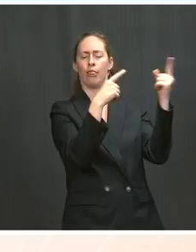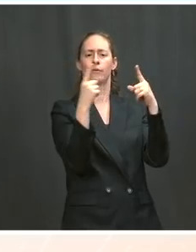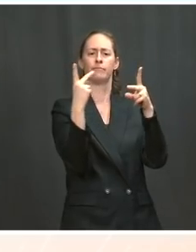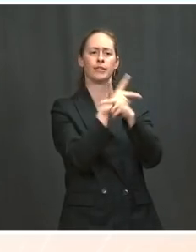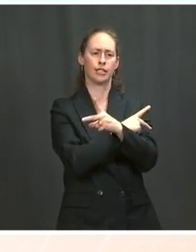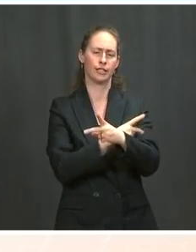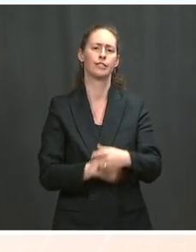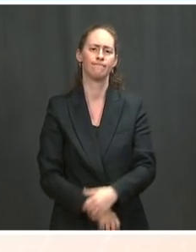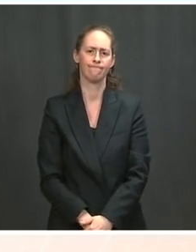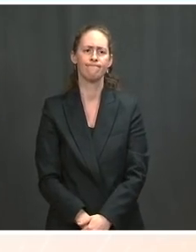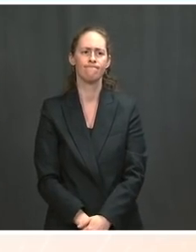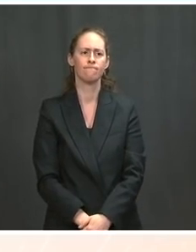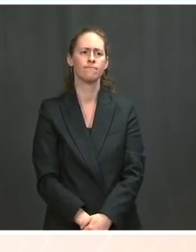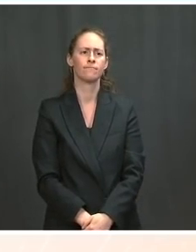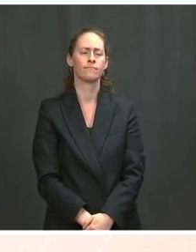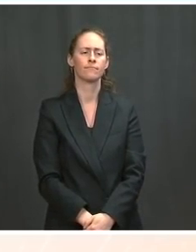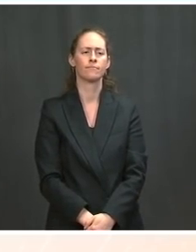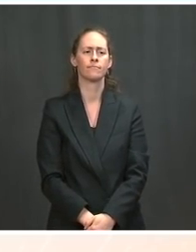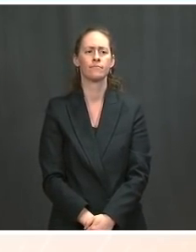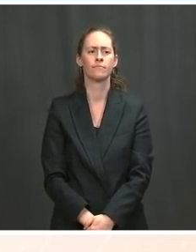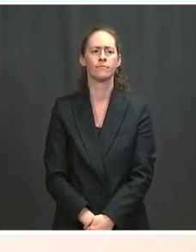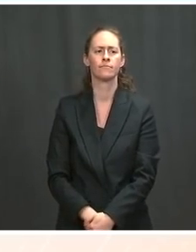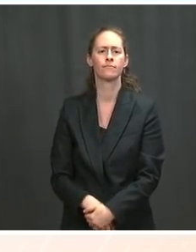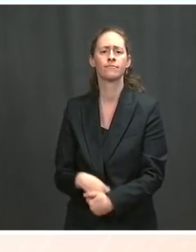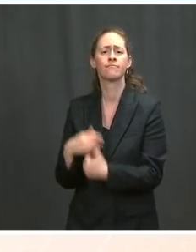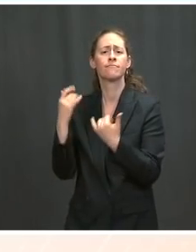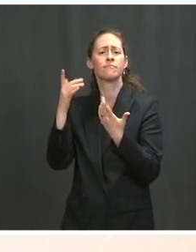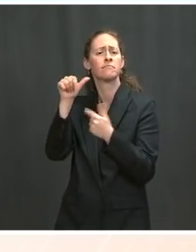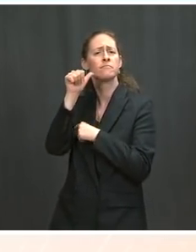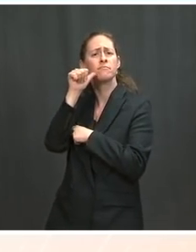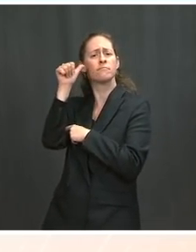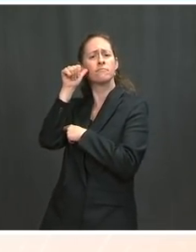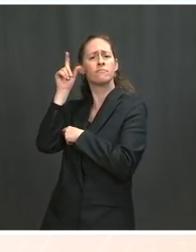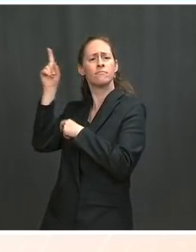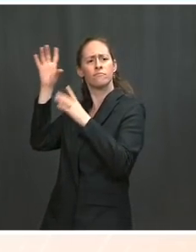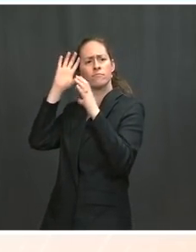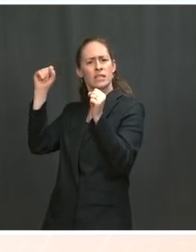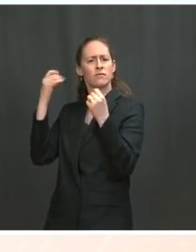statement yesterday, also made clear that we --